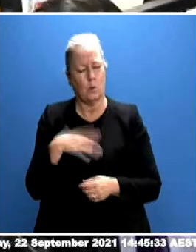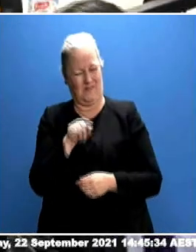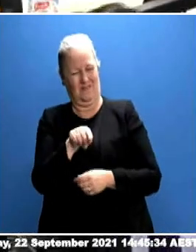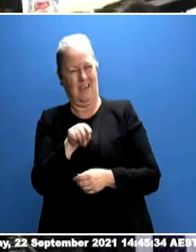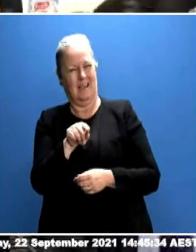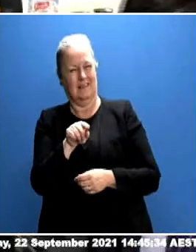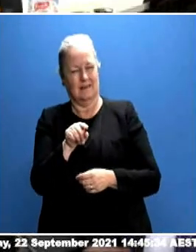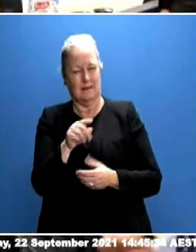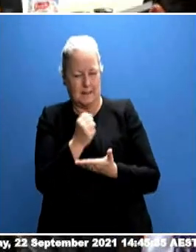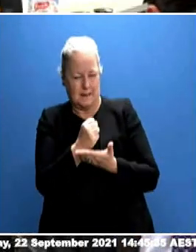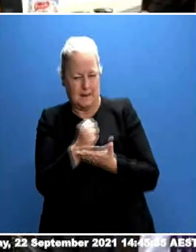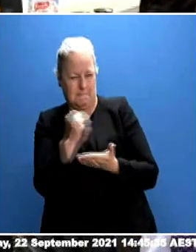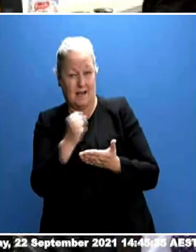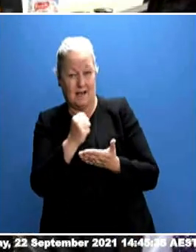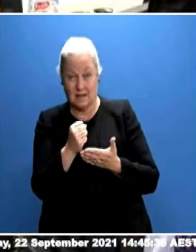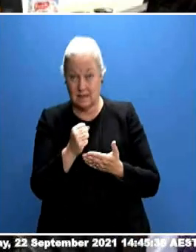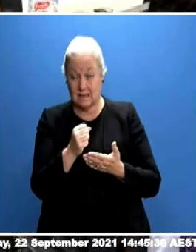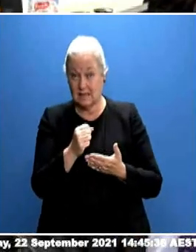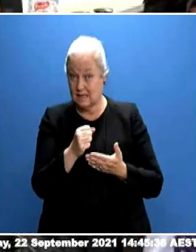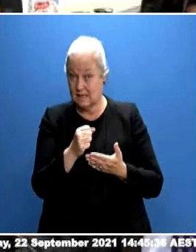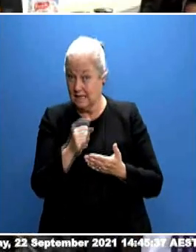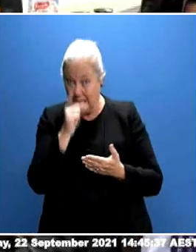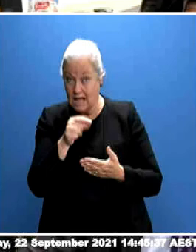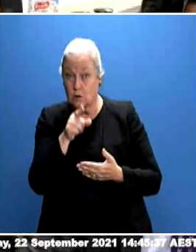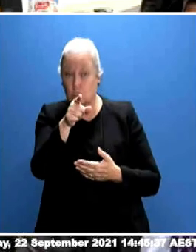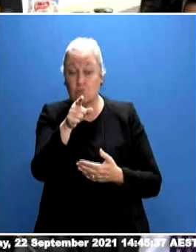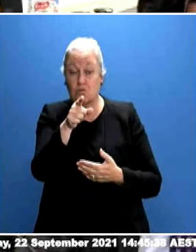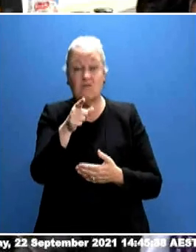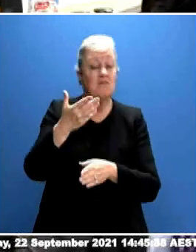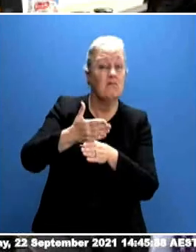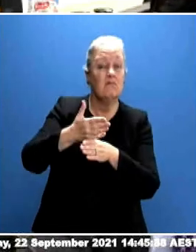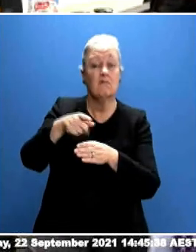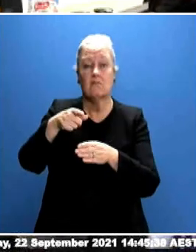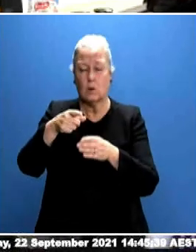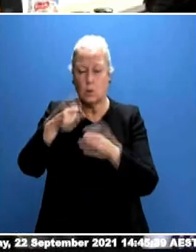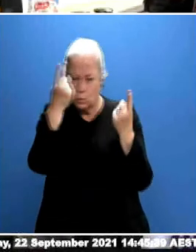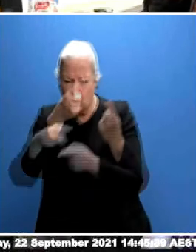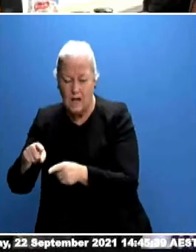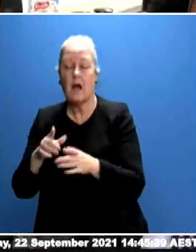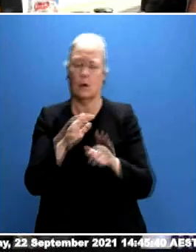Would your statistics be able to break that down? We shall try and provide you that statistic.